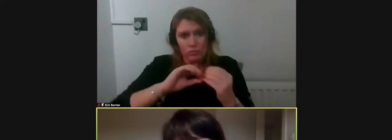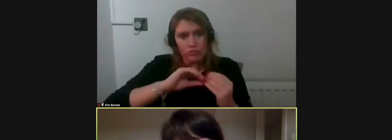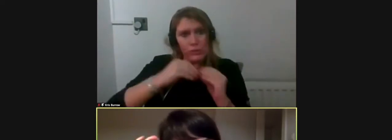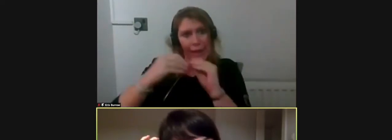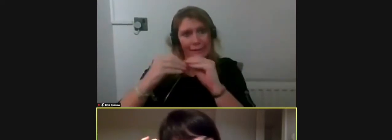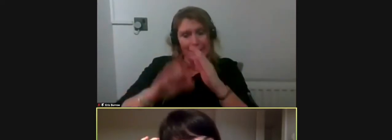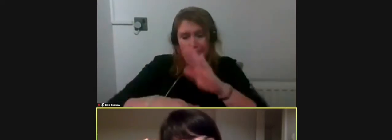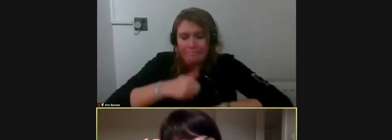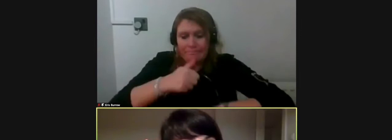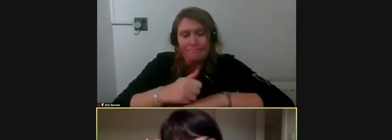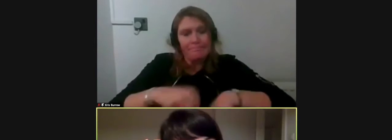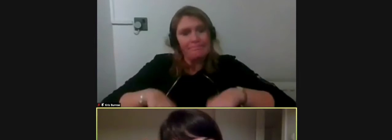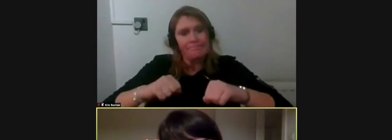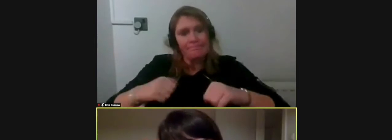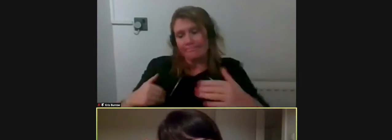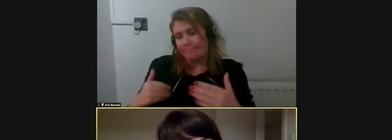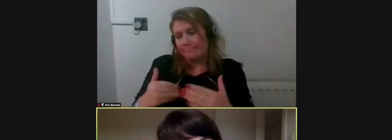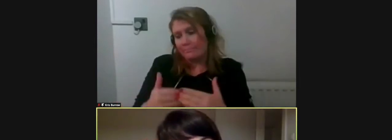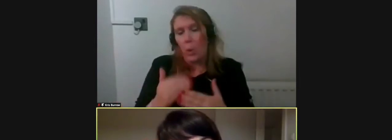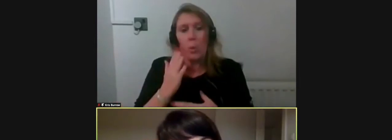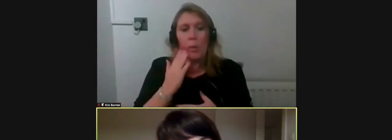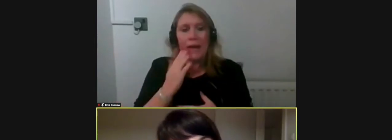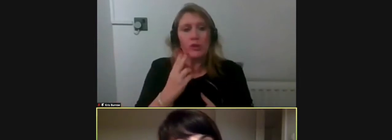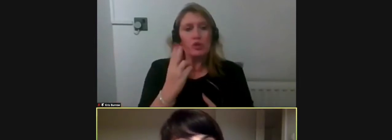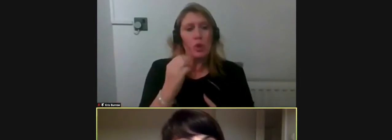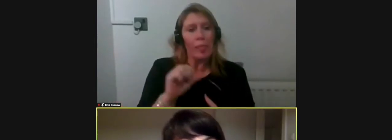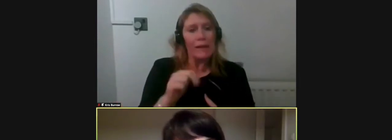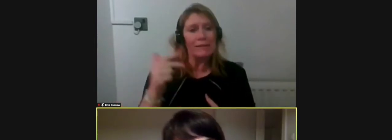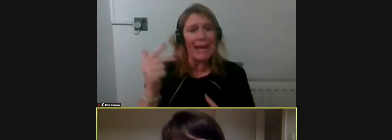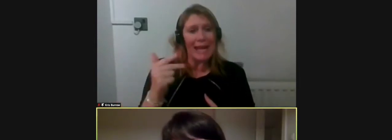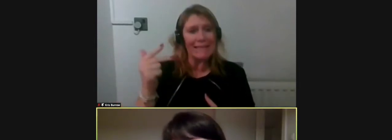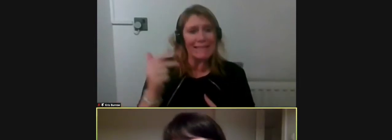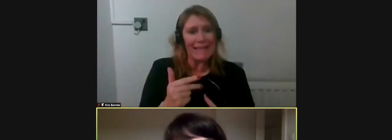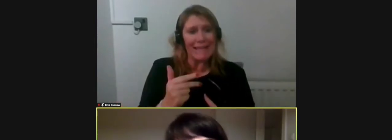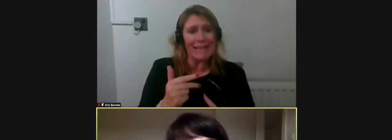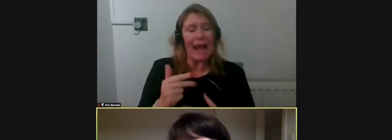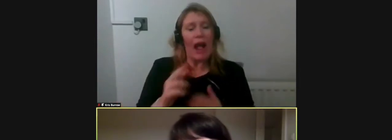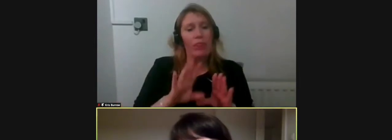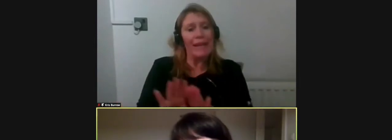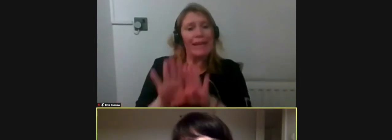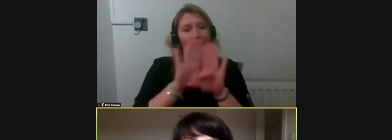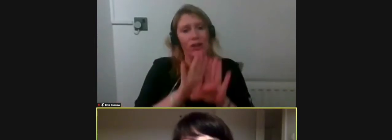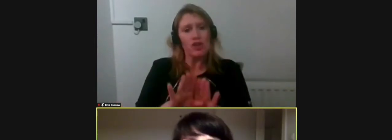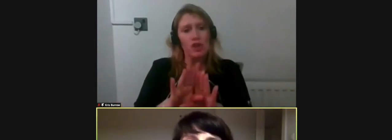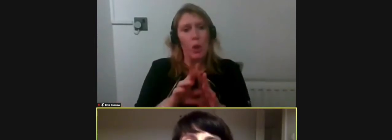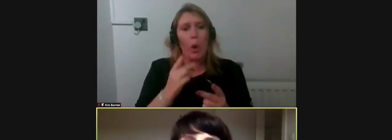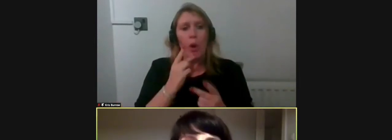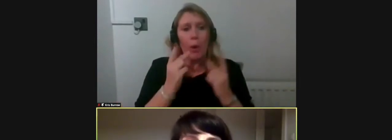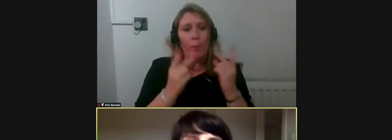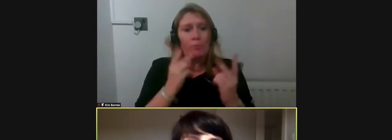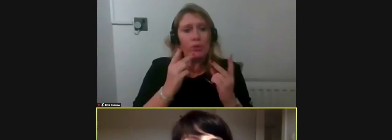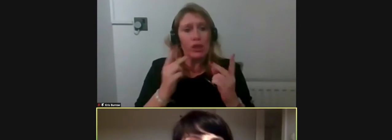started in 2018, at the National Opera Studio, and I actually want to just give